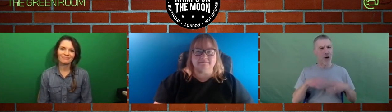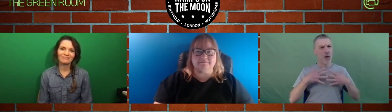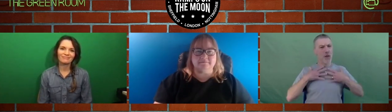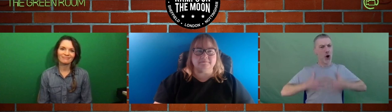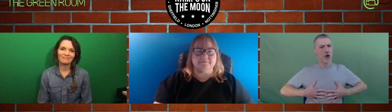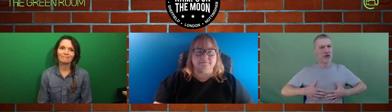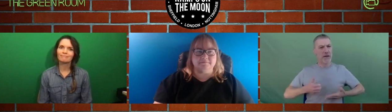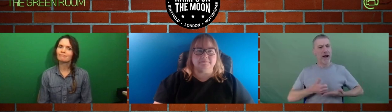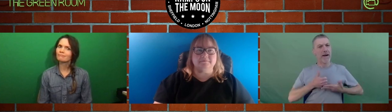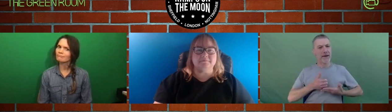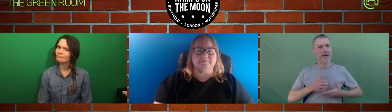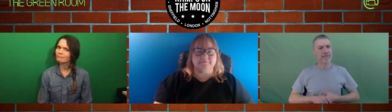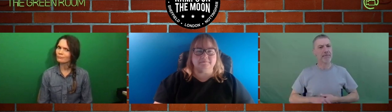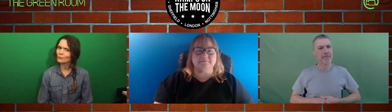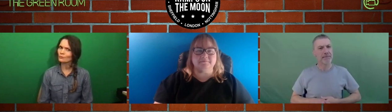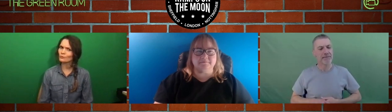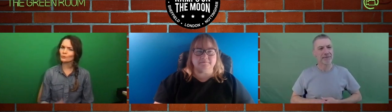So did you think that the costume kind